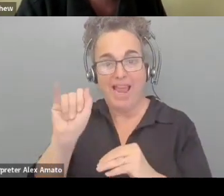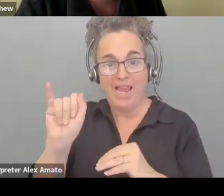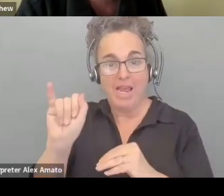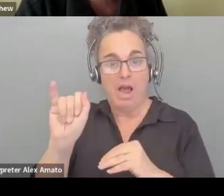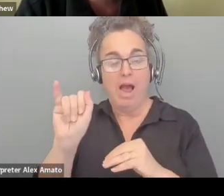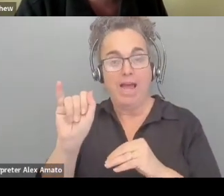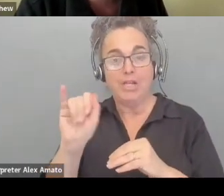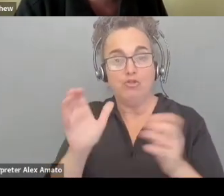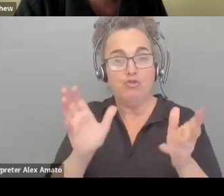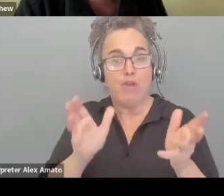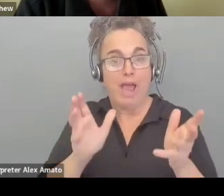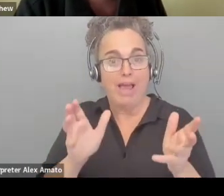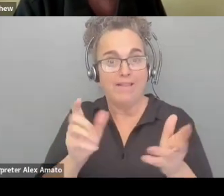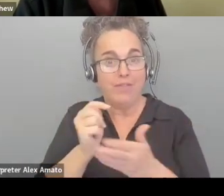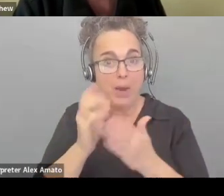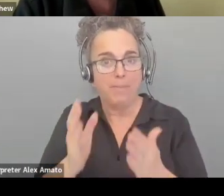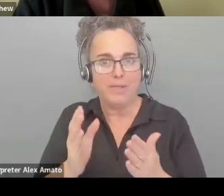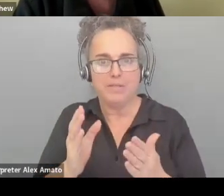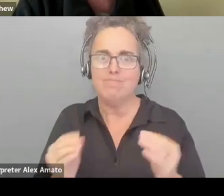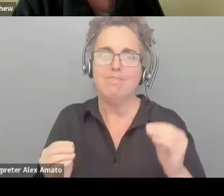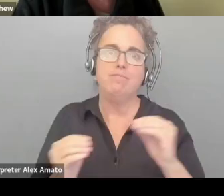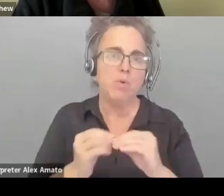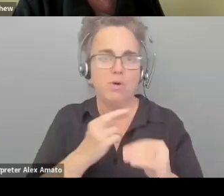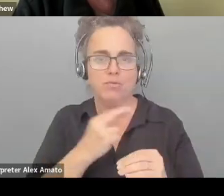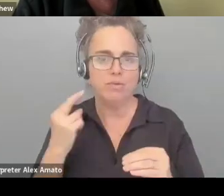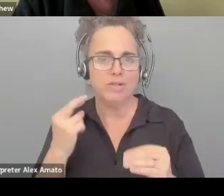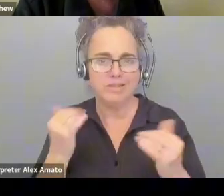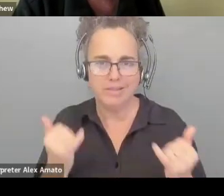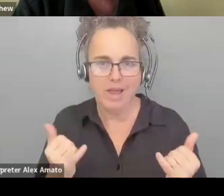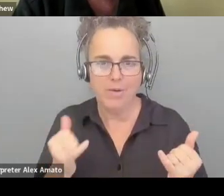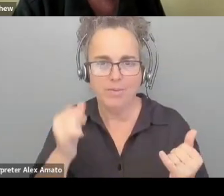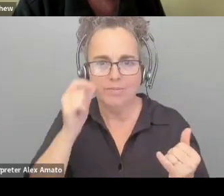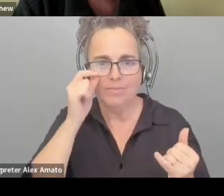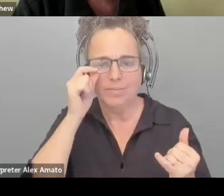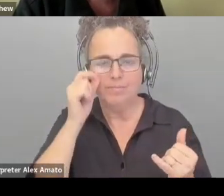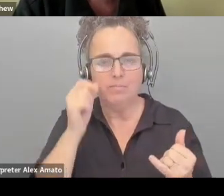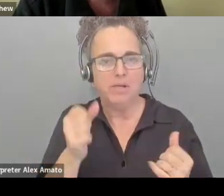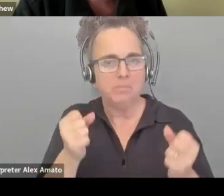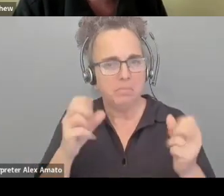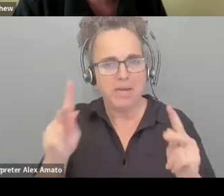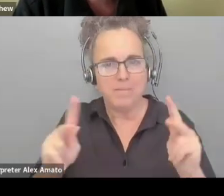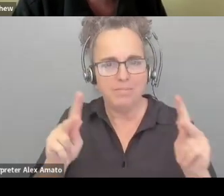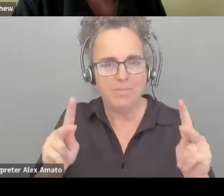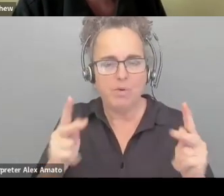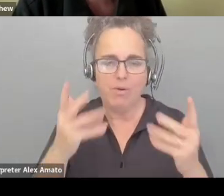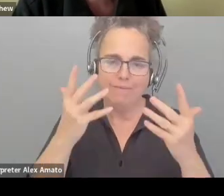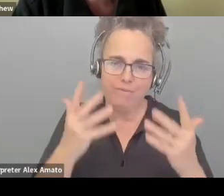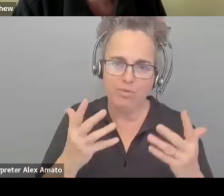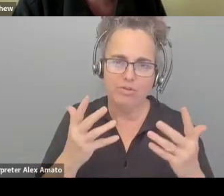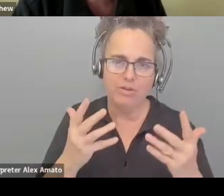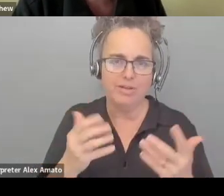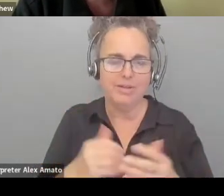that put people at greater risk here too. I think there are a lot of people who will unfortunately be complicit in the deaths